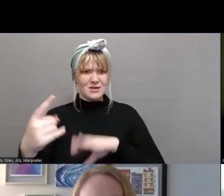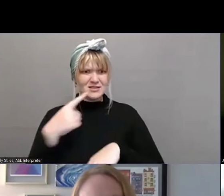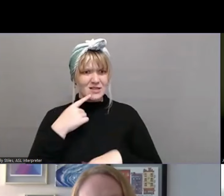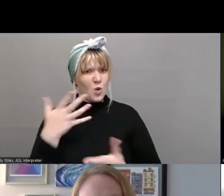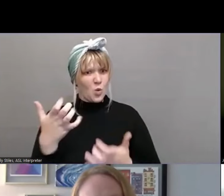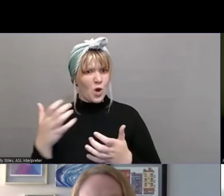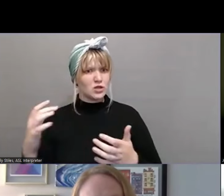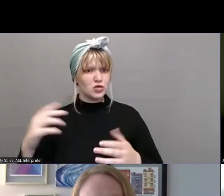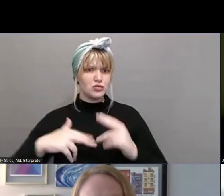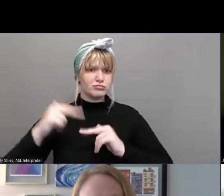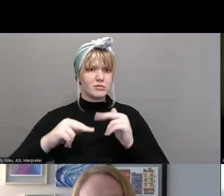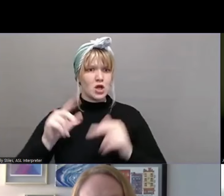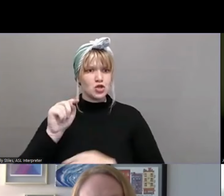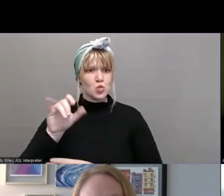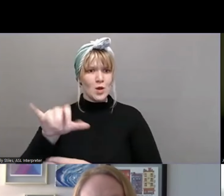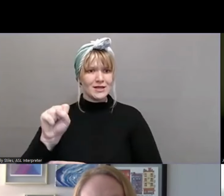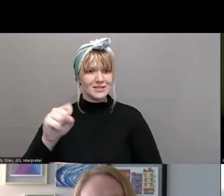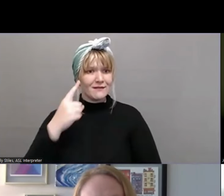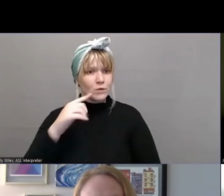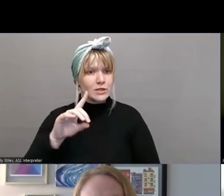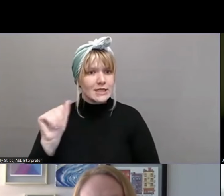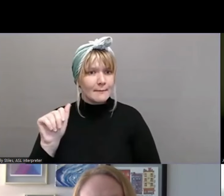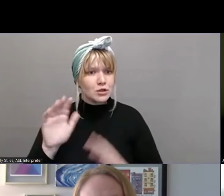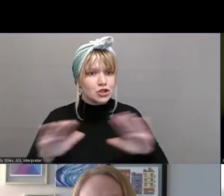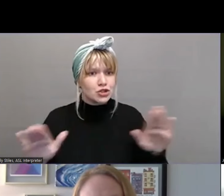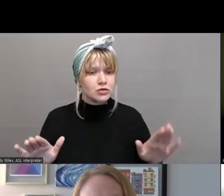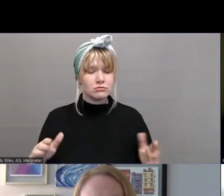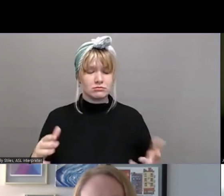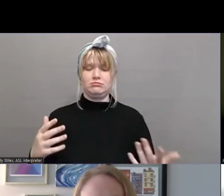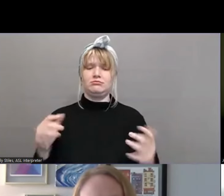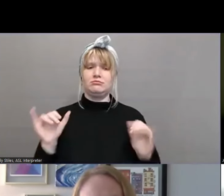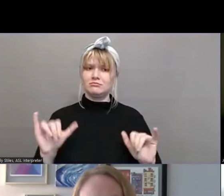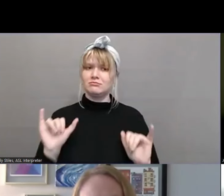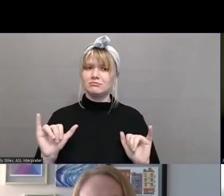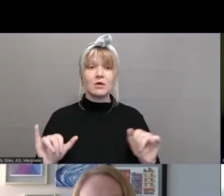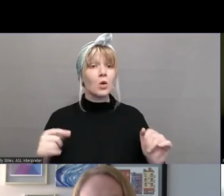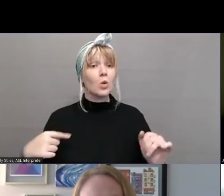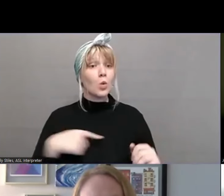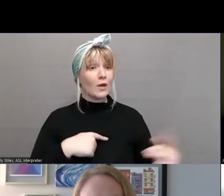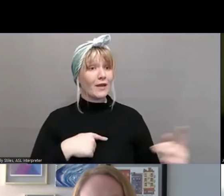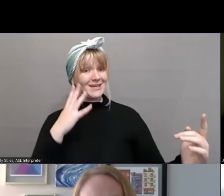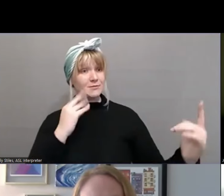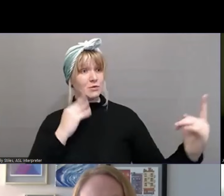We have had people reach out to and say, “I want to help with different events in the